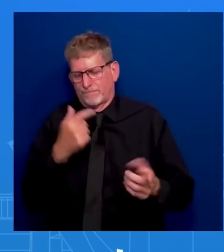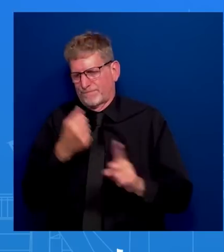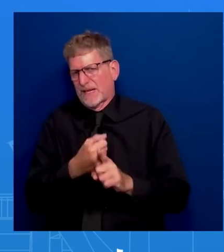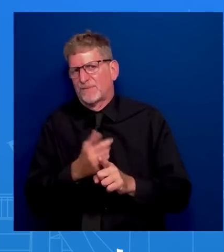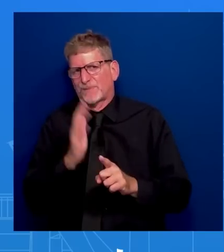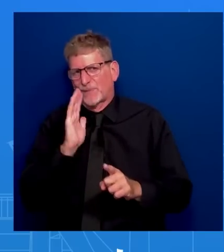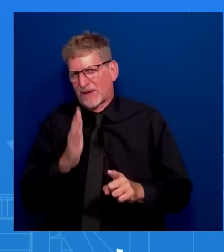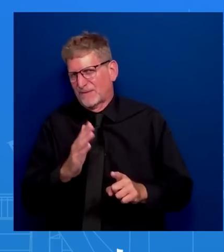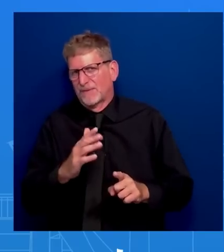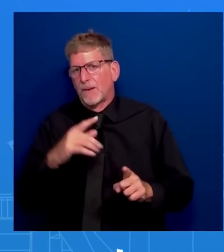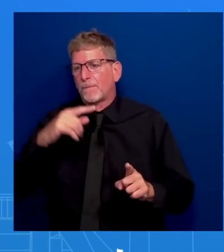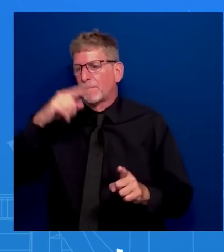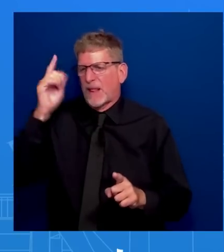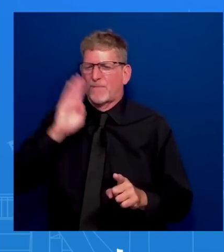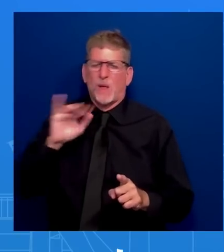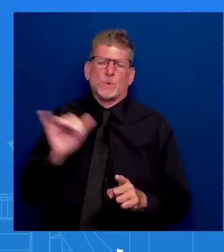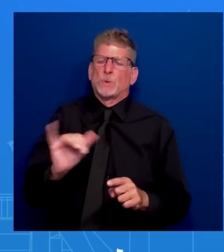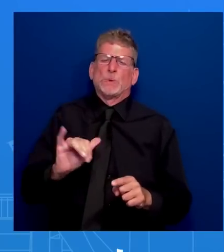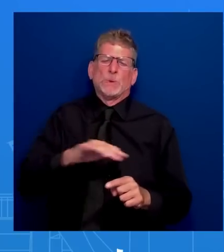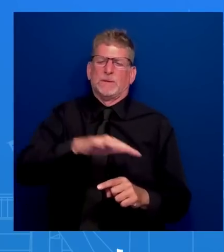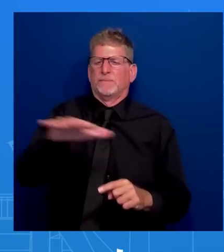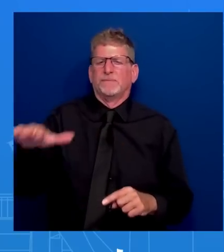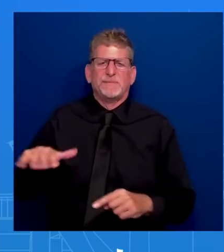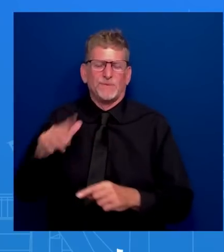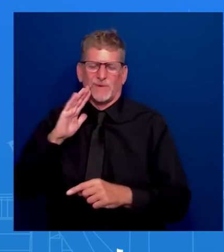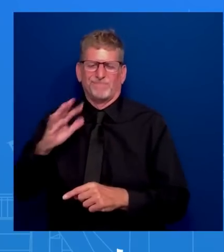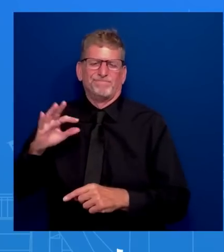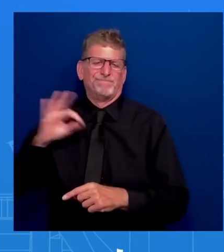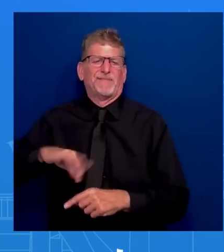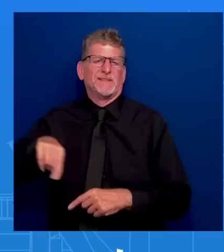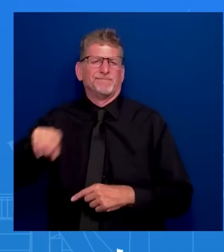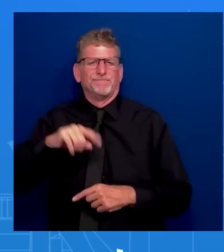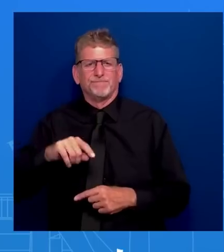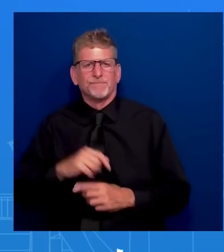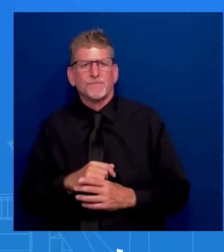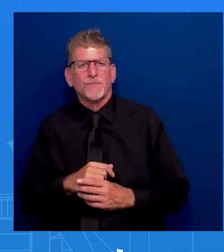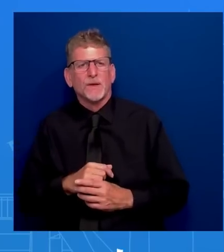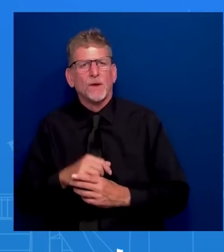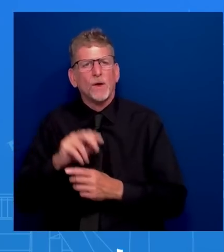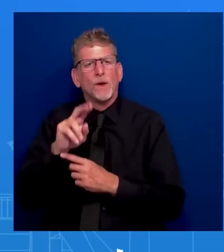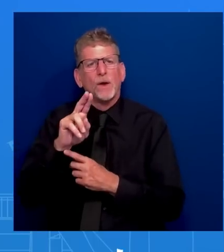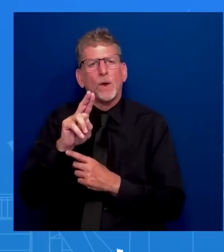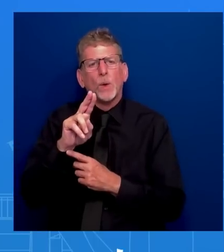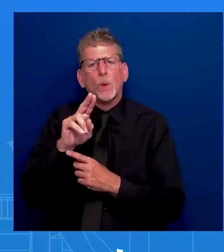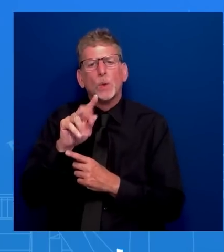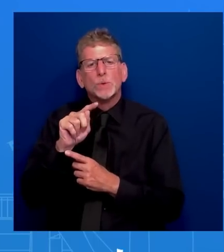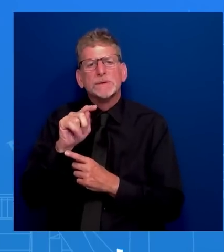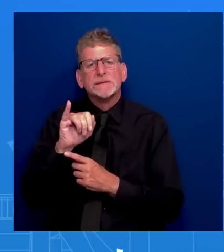And when you think about utility bills coming down because of this investment that it's going to make in --